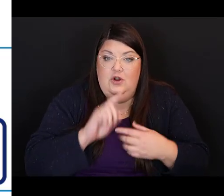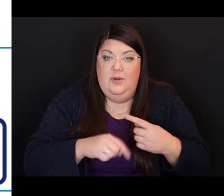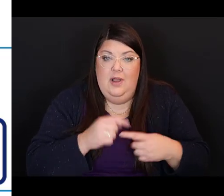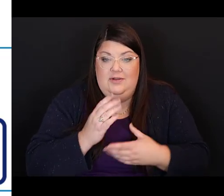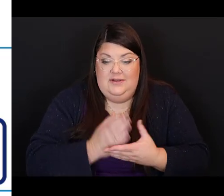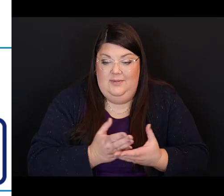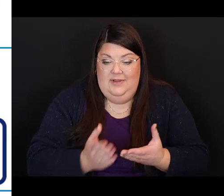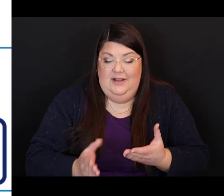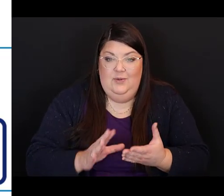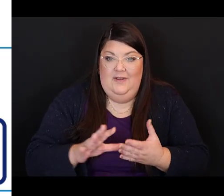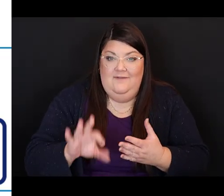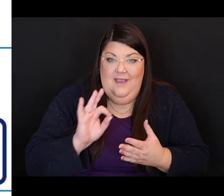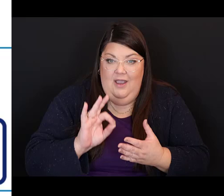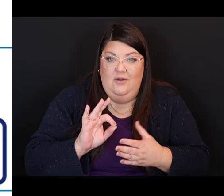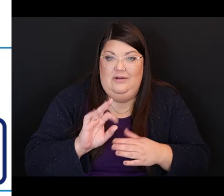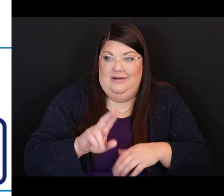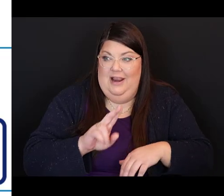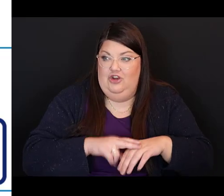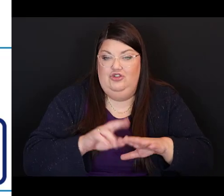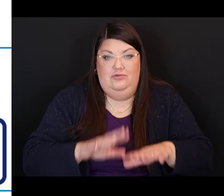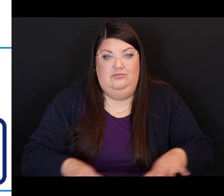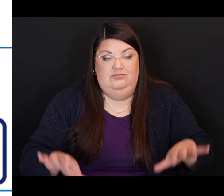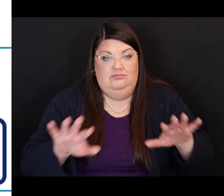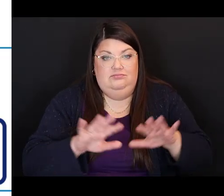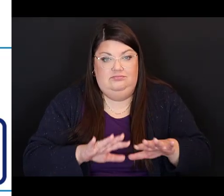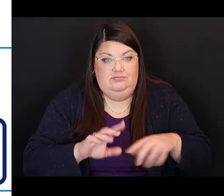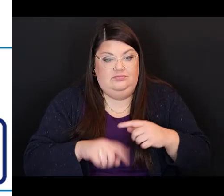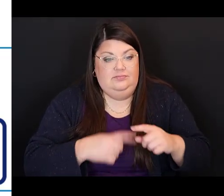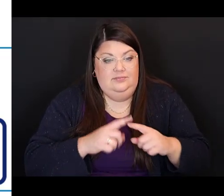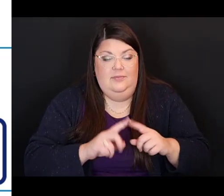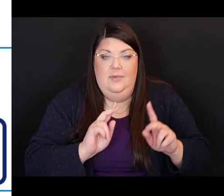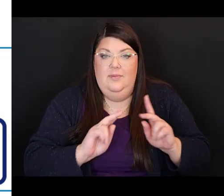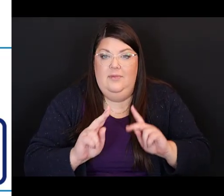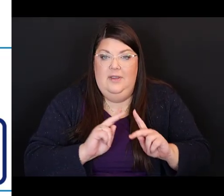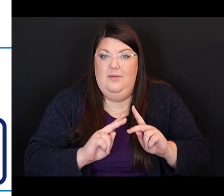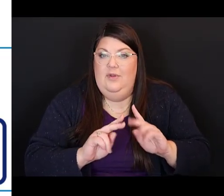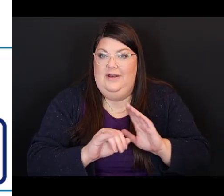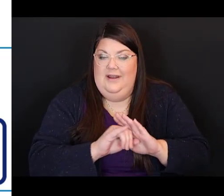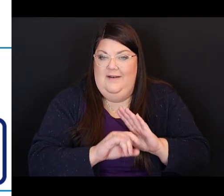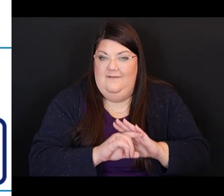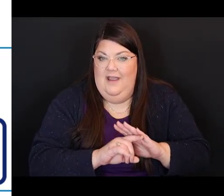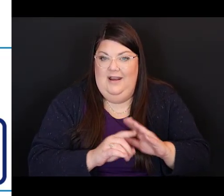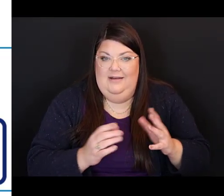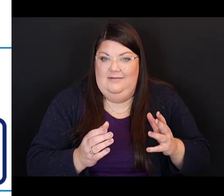of the things we found on a national basis about what folks identified as core training needs.